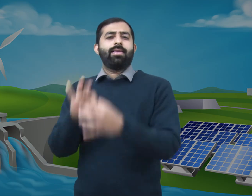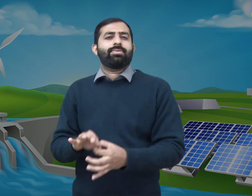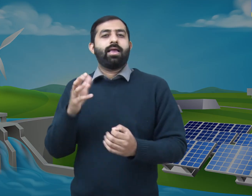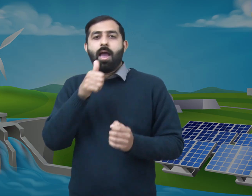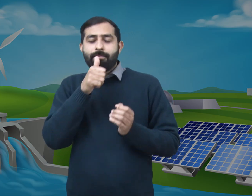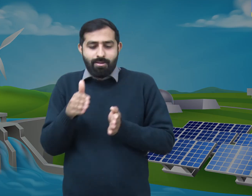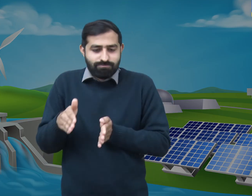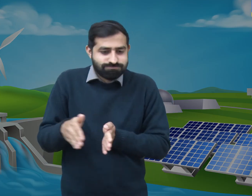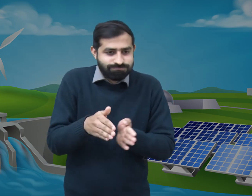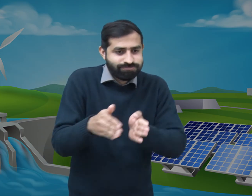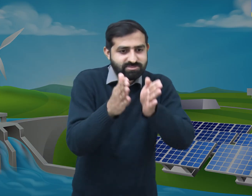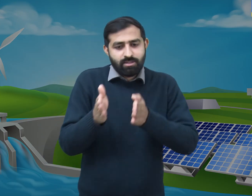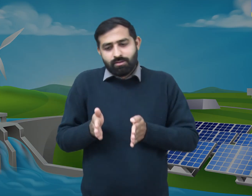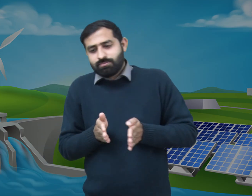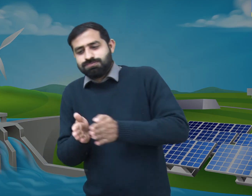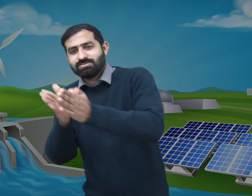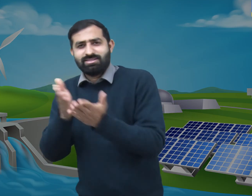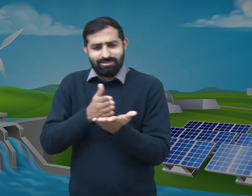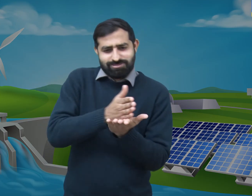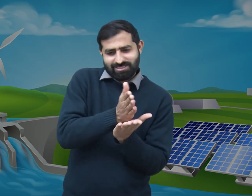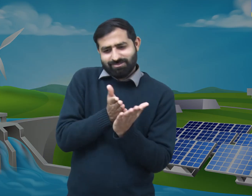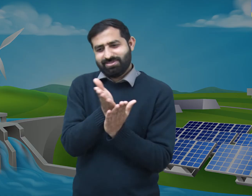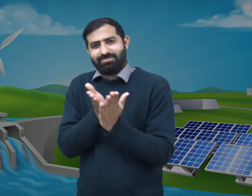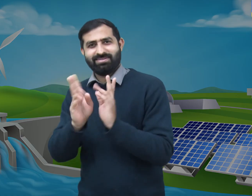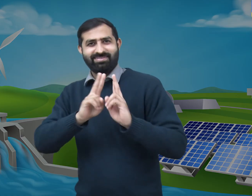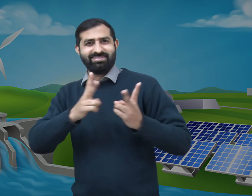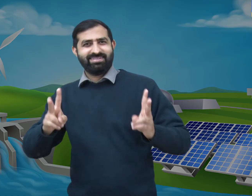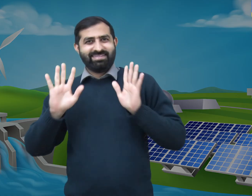The second form of electricity production is flow of river.